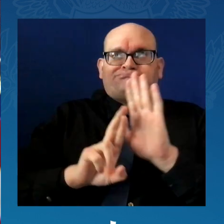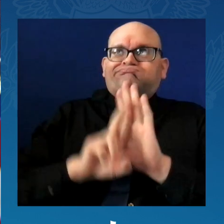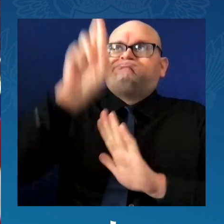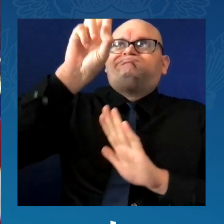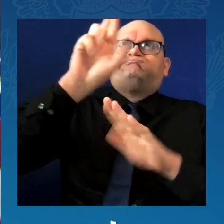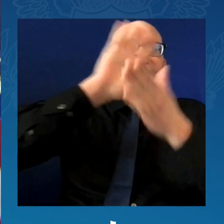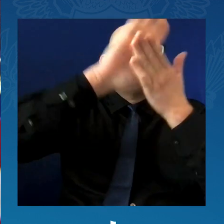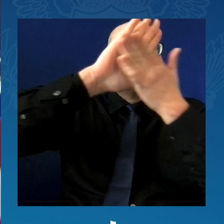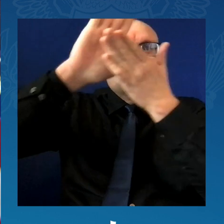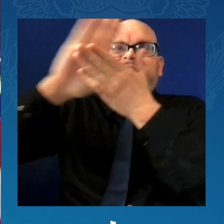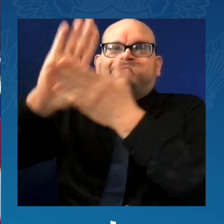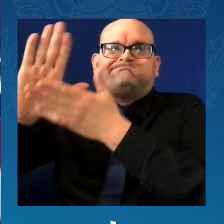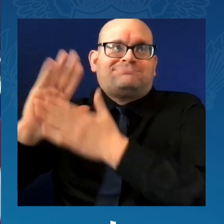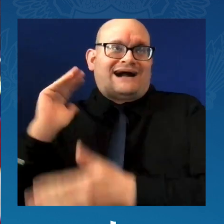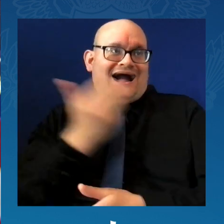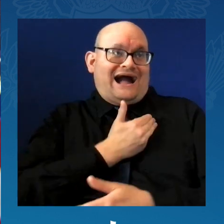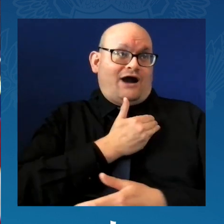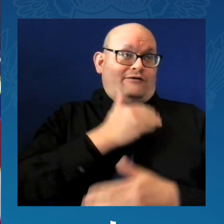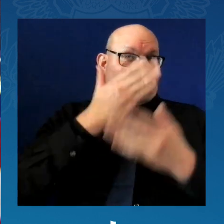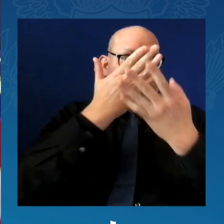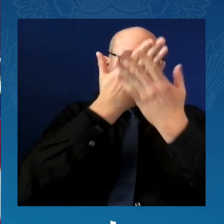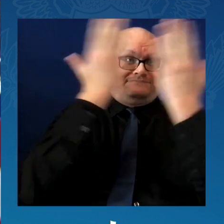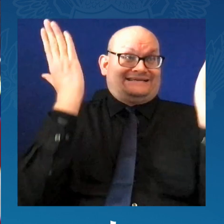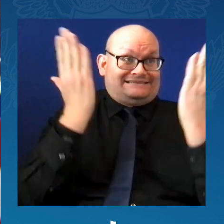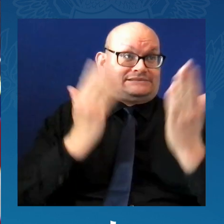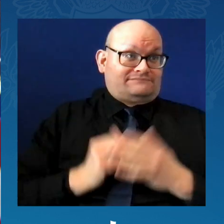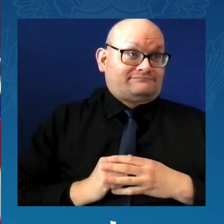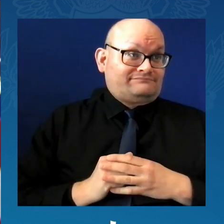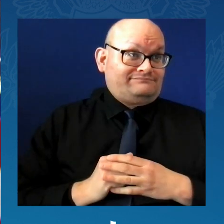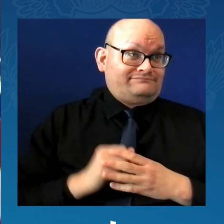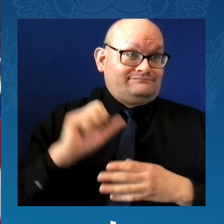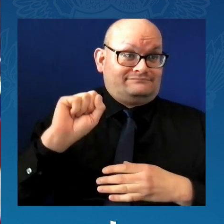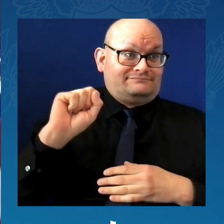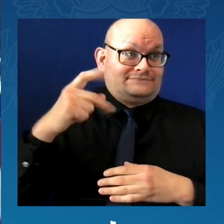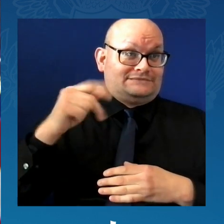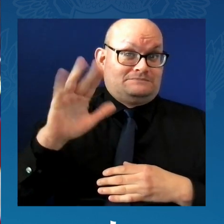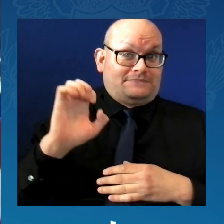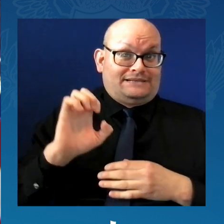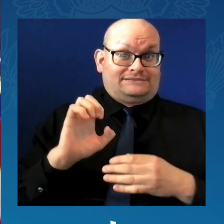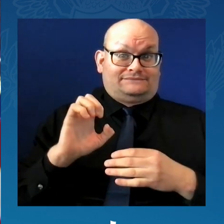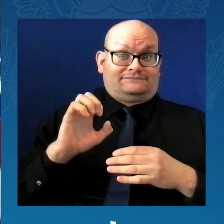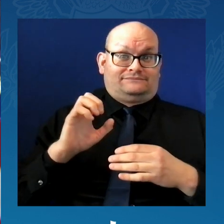These novel activities will enable America's continued leadership in space.